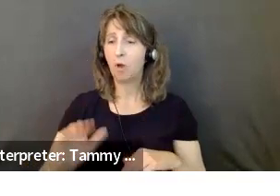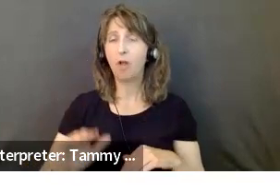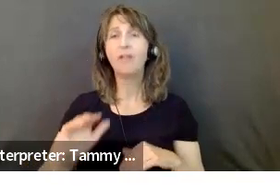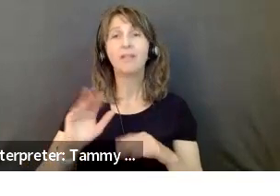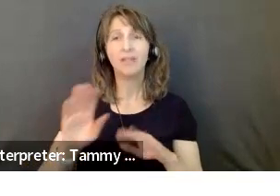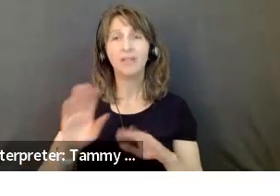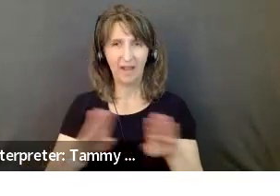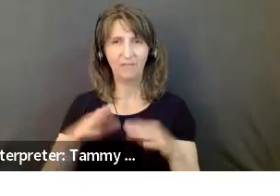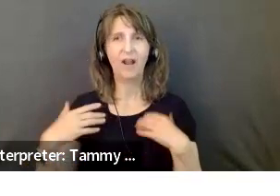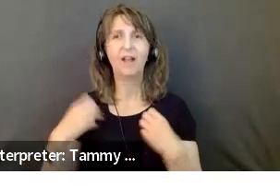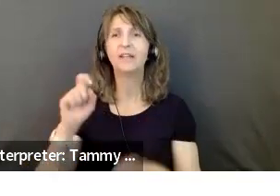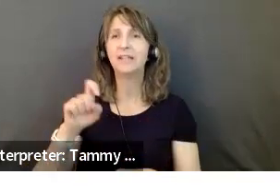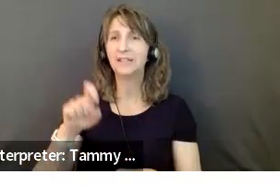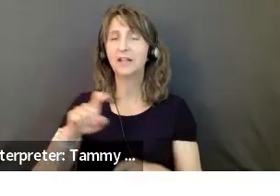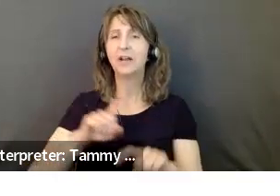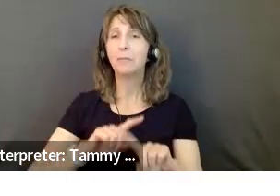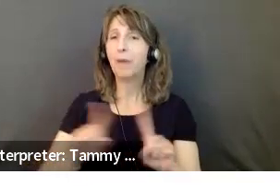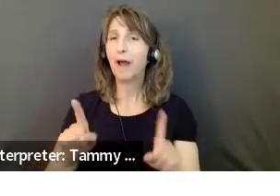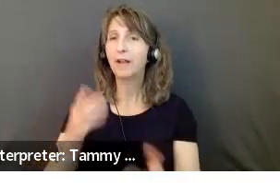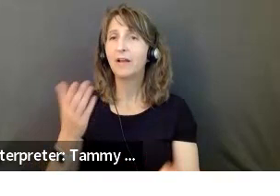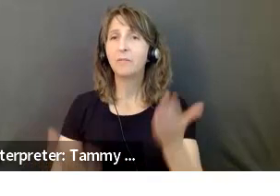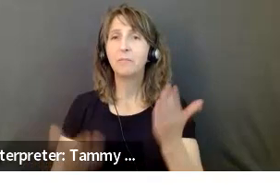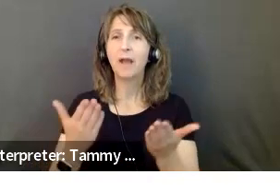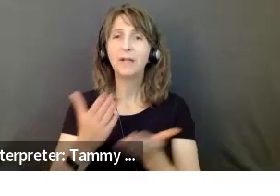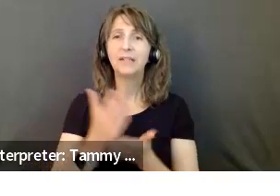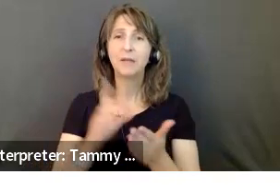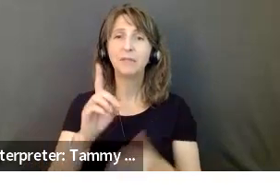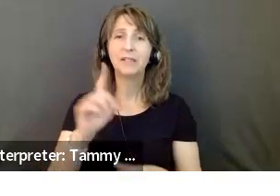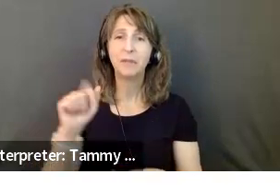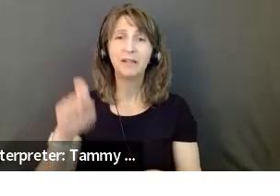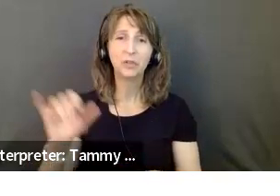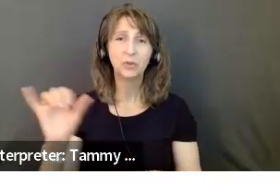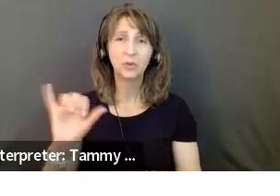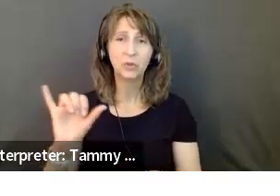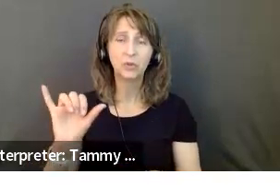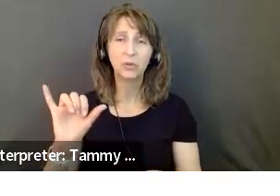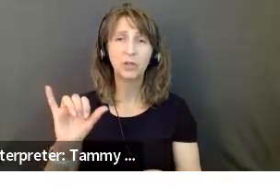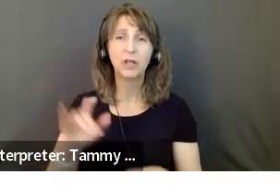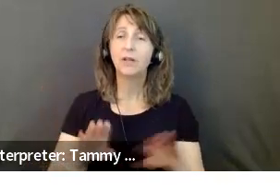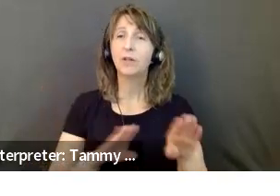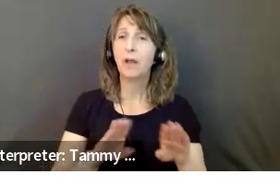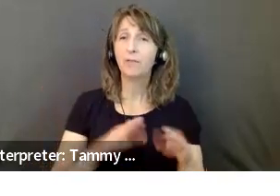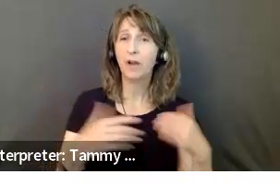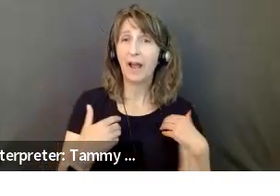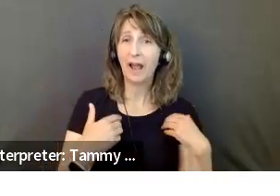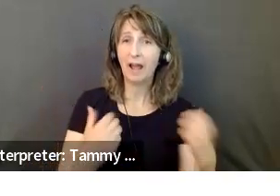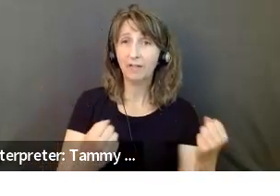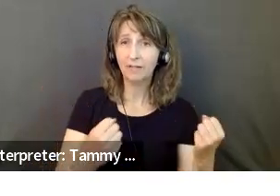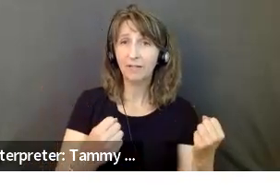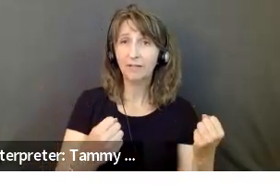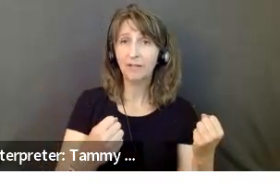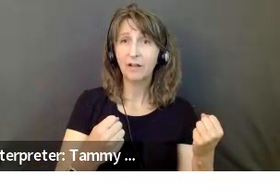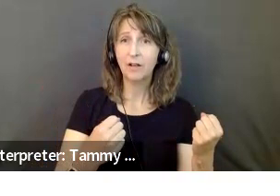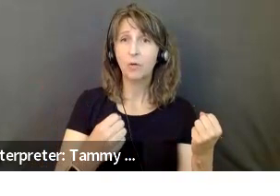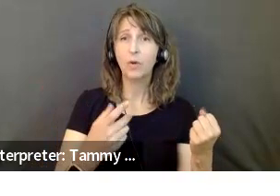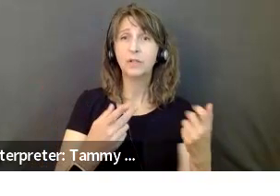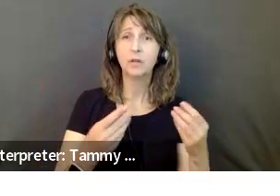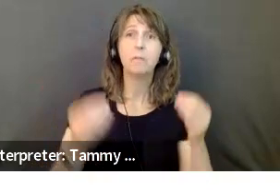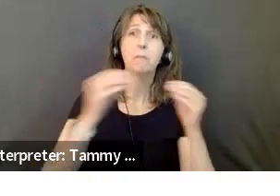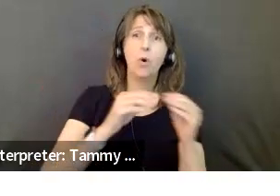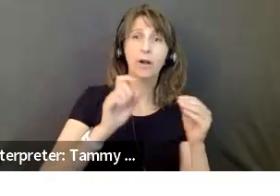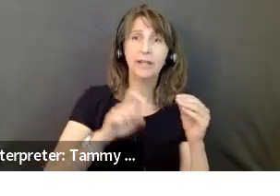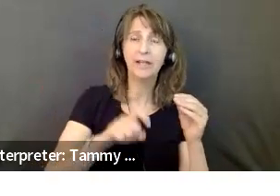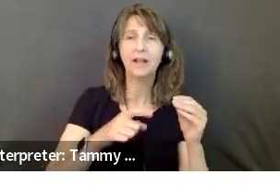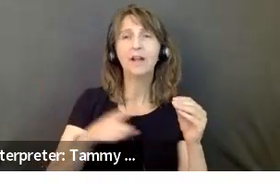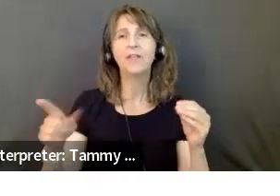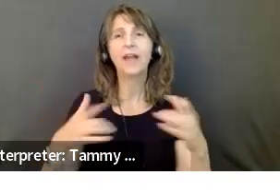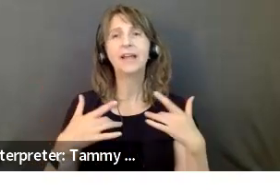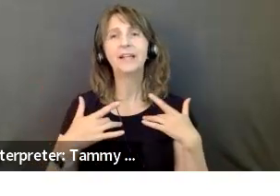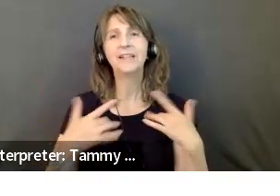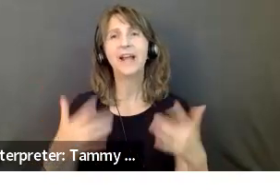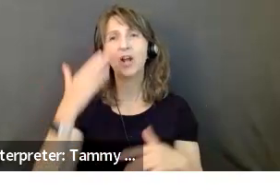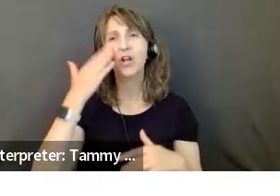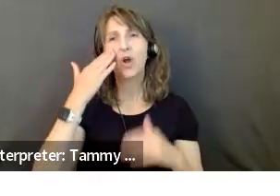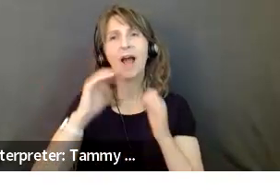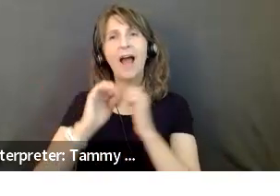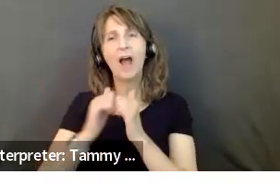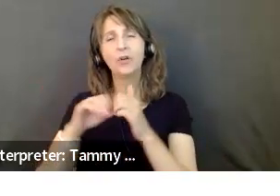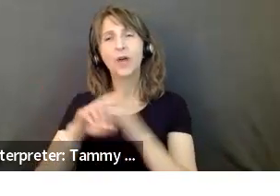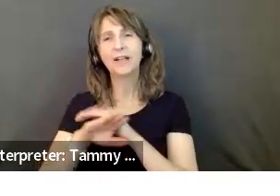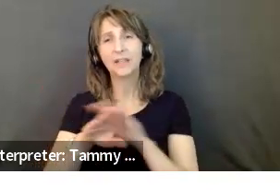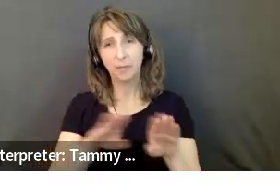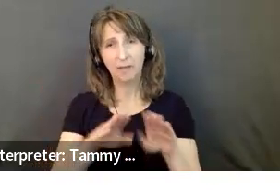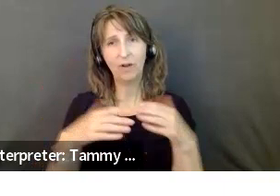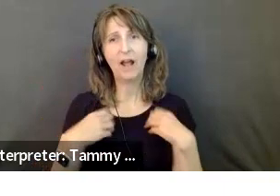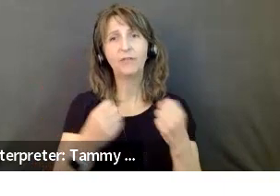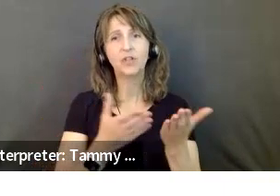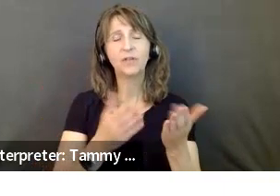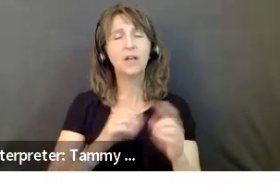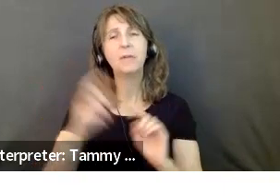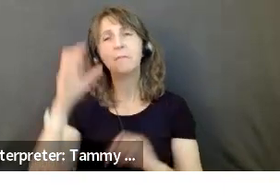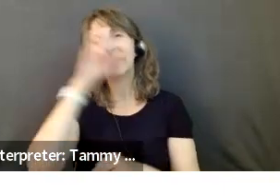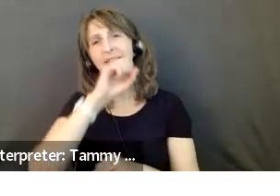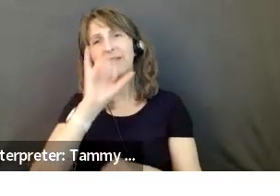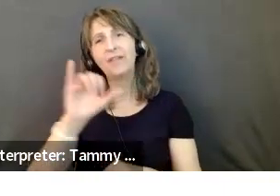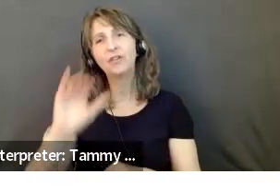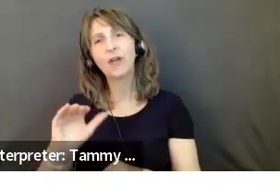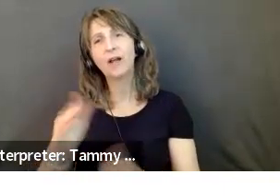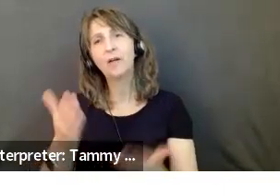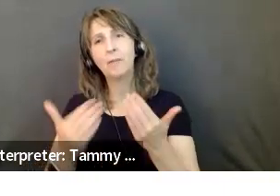As well, when the behavioral health need was really at the forefront. They often knew more about how to access behavioral health services, but people were missing that the child might also have some disability needs.